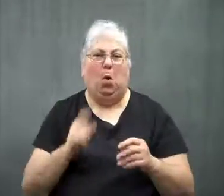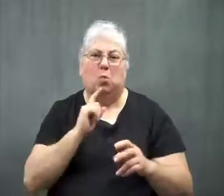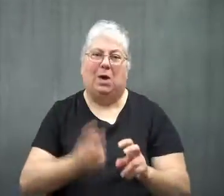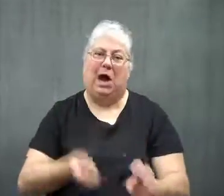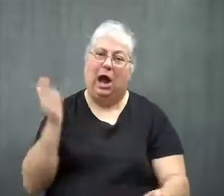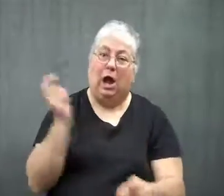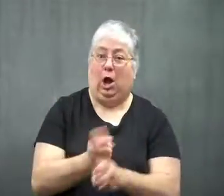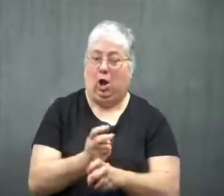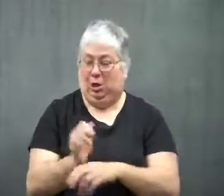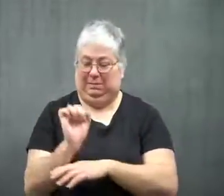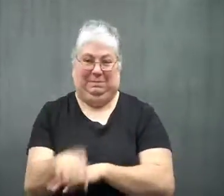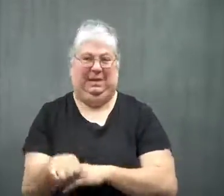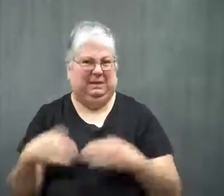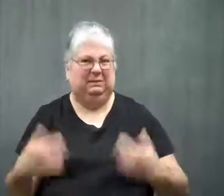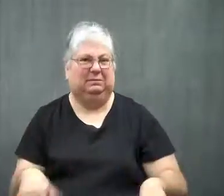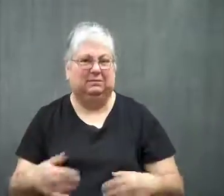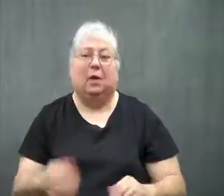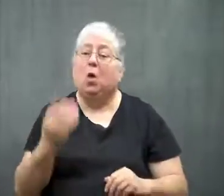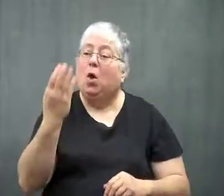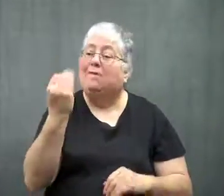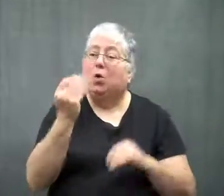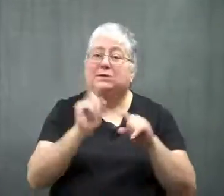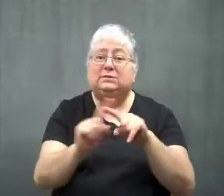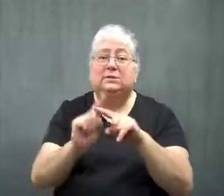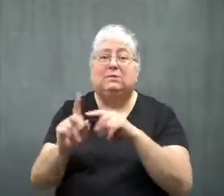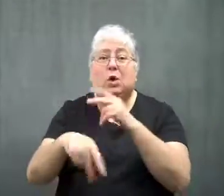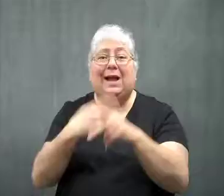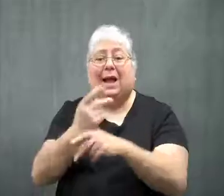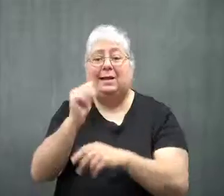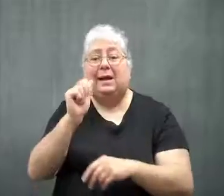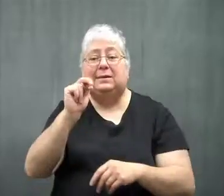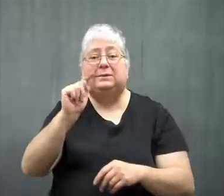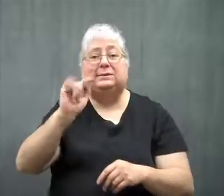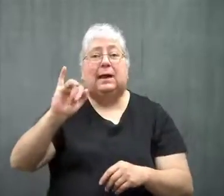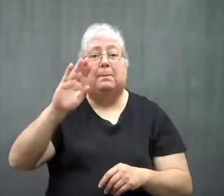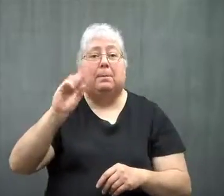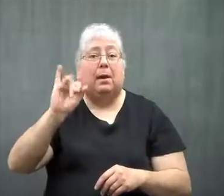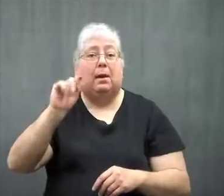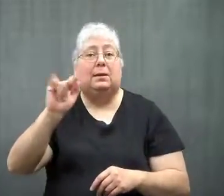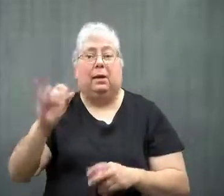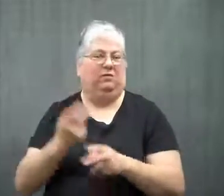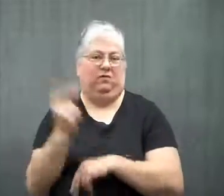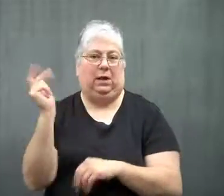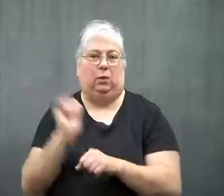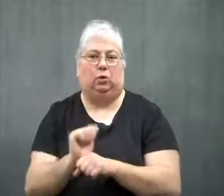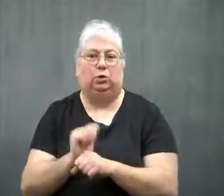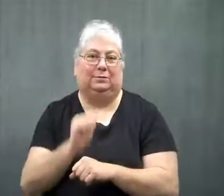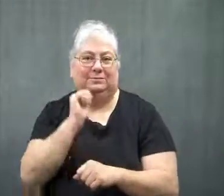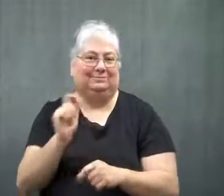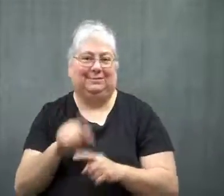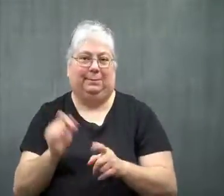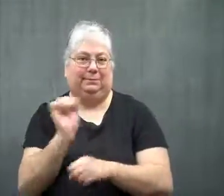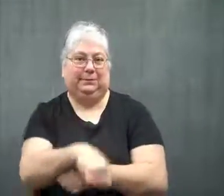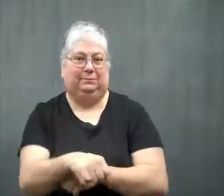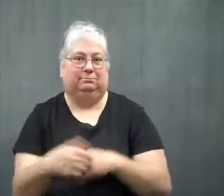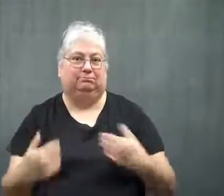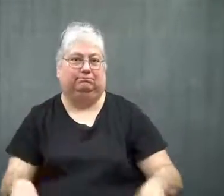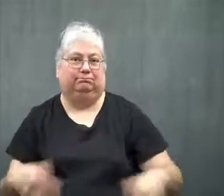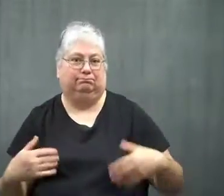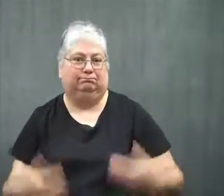It is resistant to 14 types of antibiotics, which makes it very hard to treat.